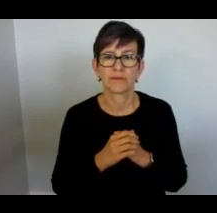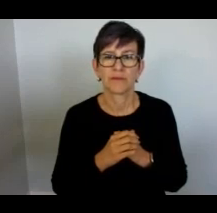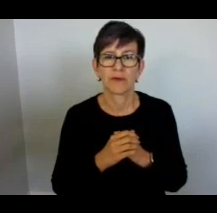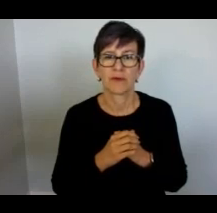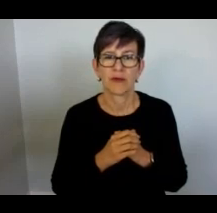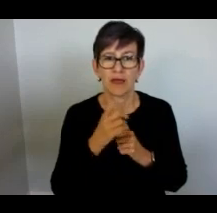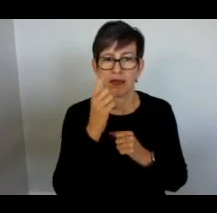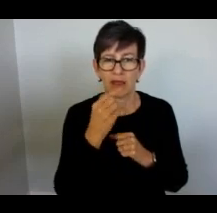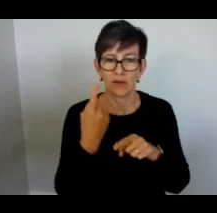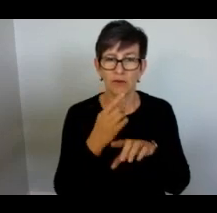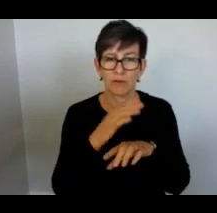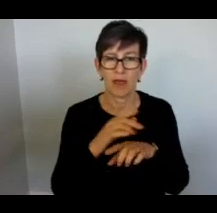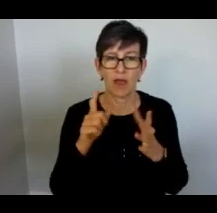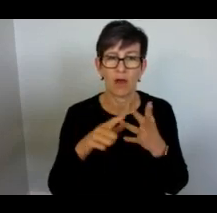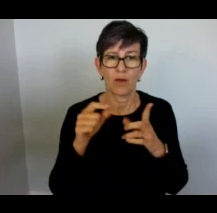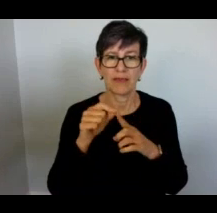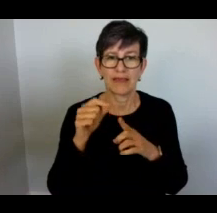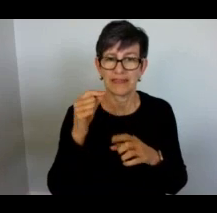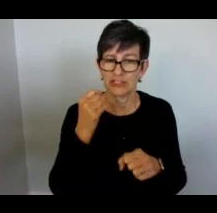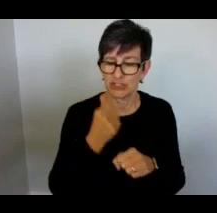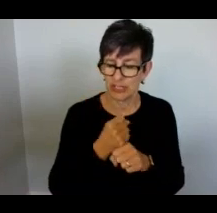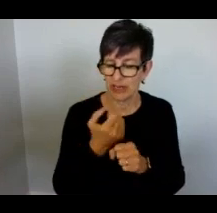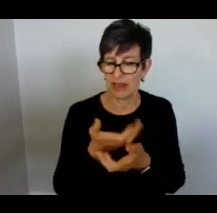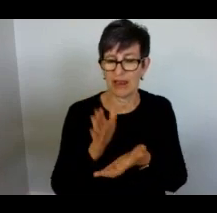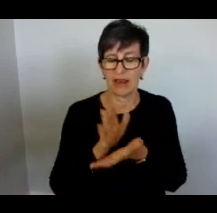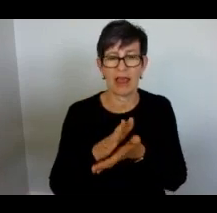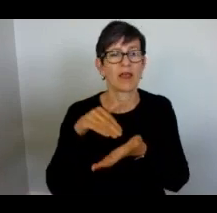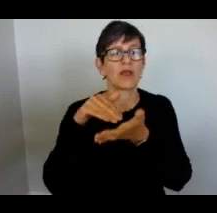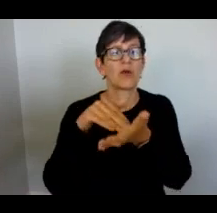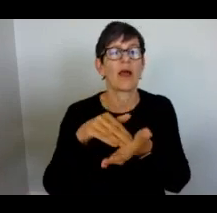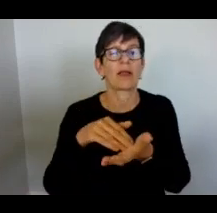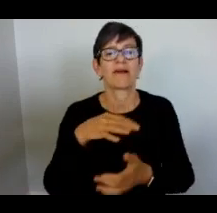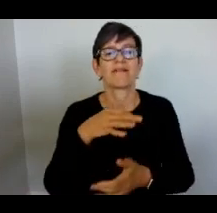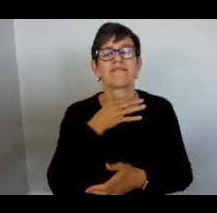how you're assisting vulnerable adults as well. I know I did ask you and you touched on it earlier,